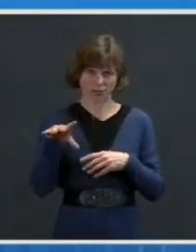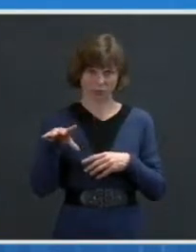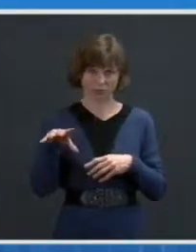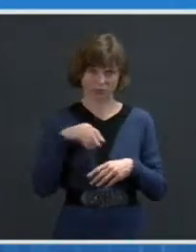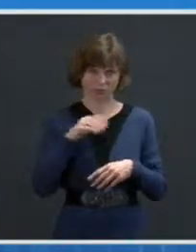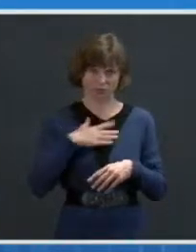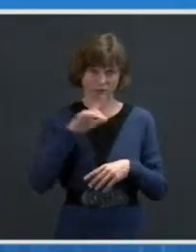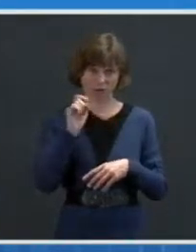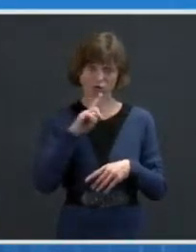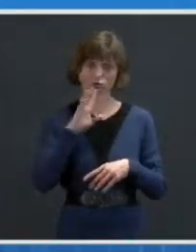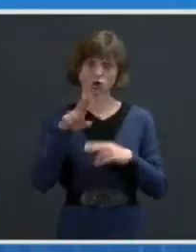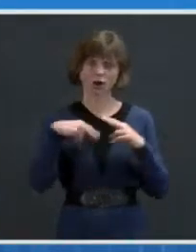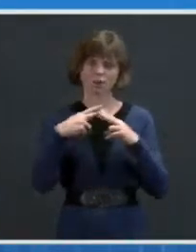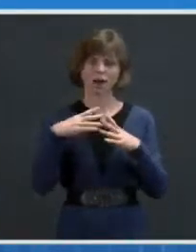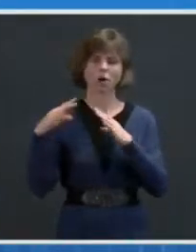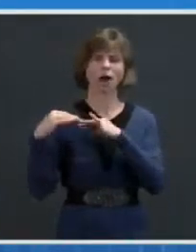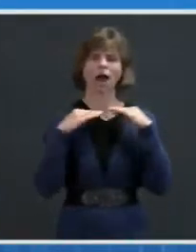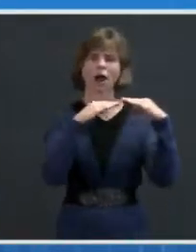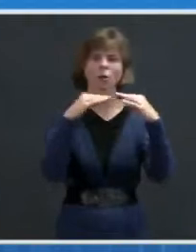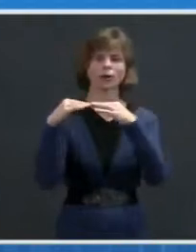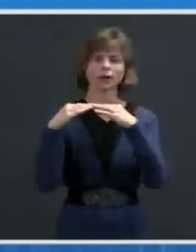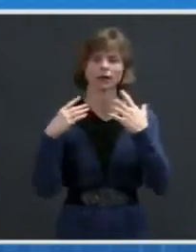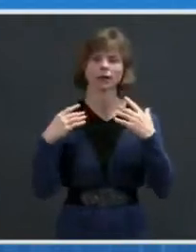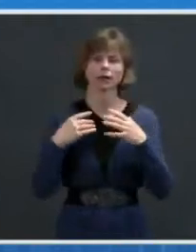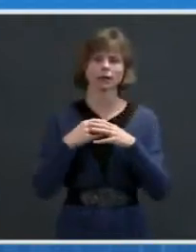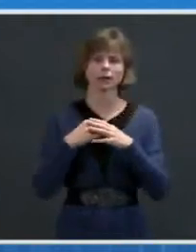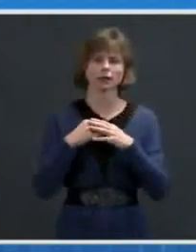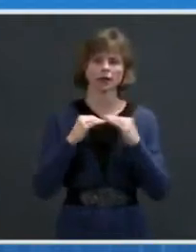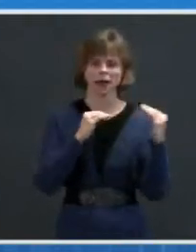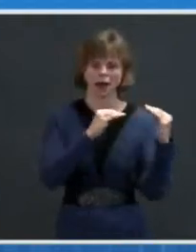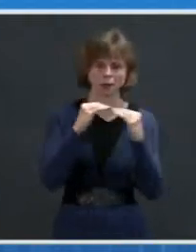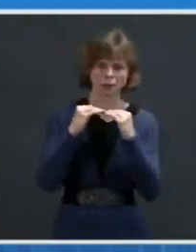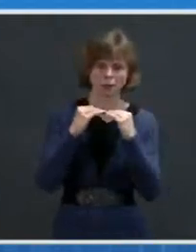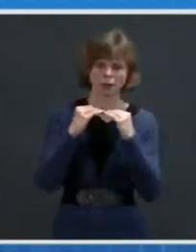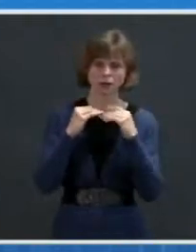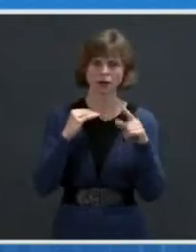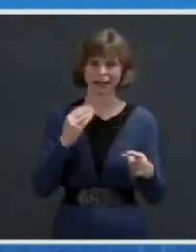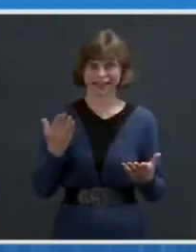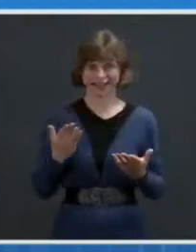WITH WFAA, DALLAS. THANK YOU FOR TAKING MY